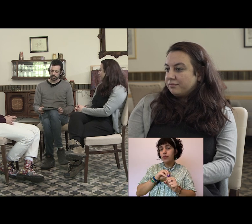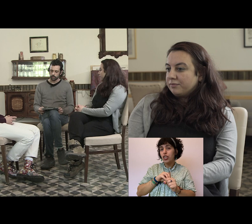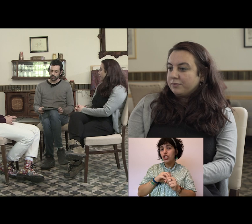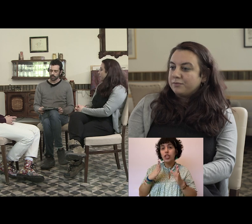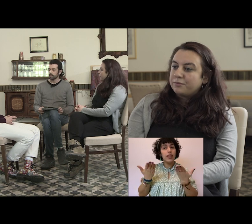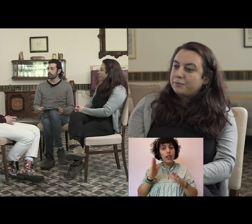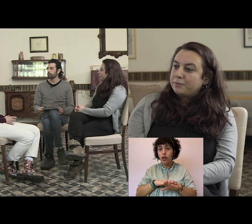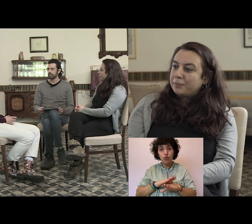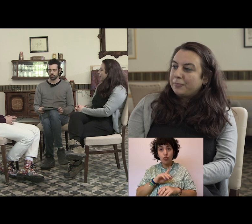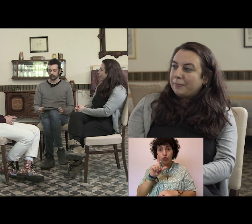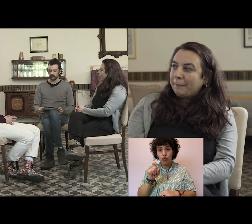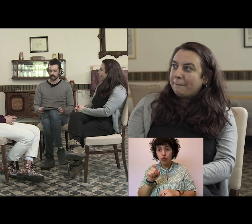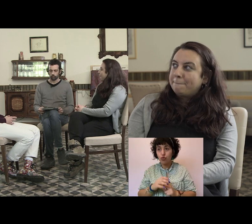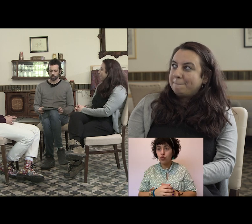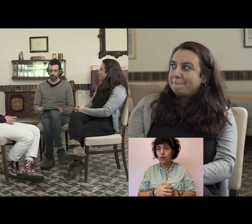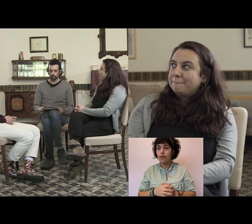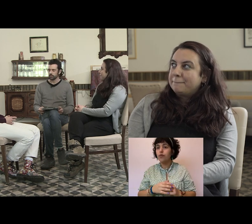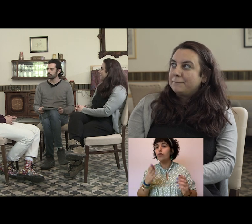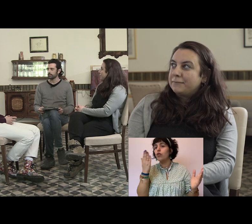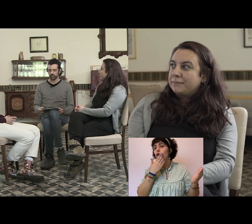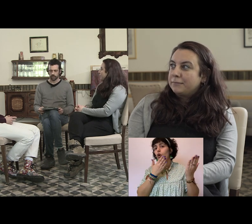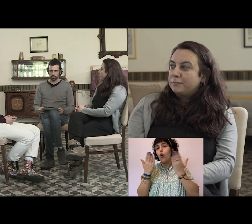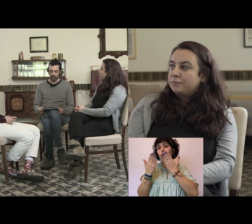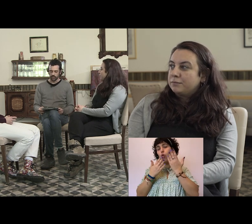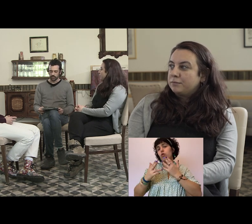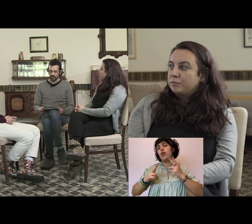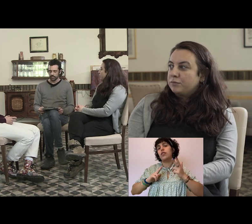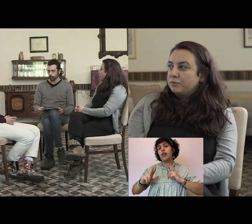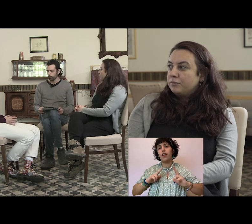What are you doing to survive, to deal with these?